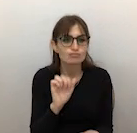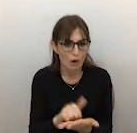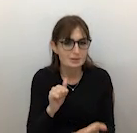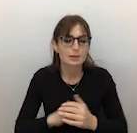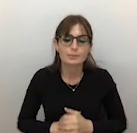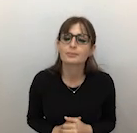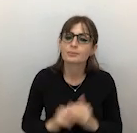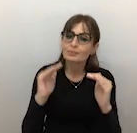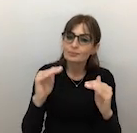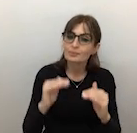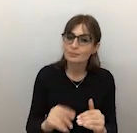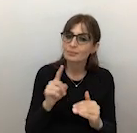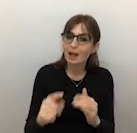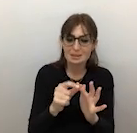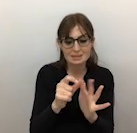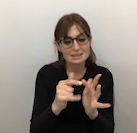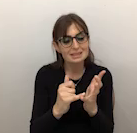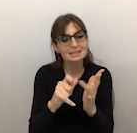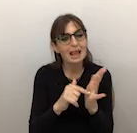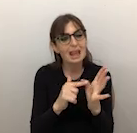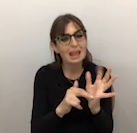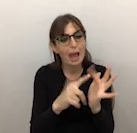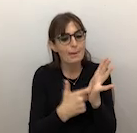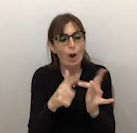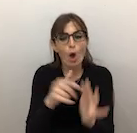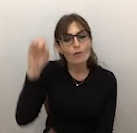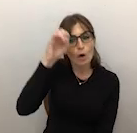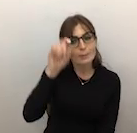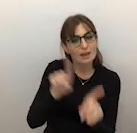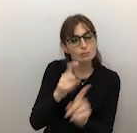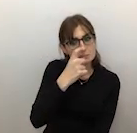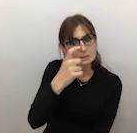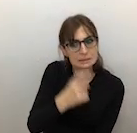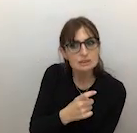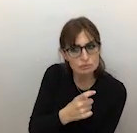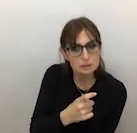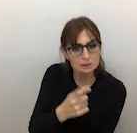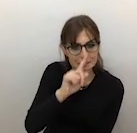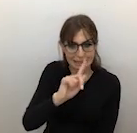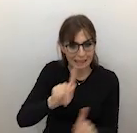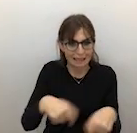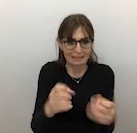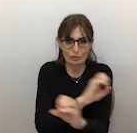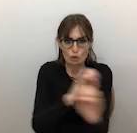A disclaimer of opinion is also very serious and occurs when the auditor cannot provide any opinion.